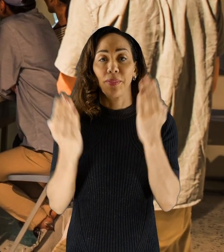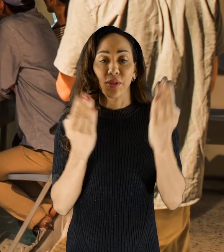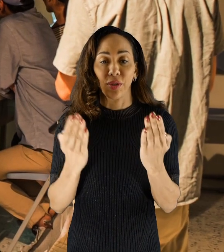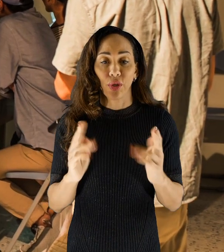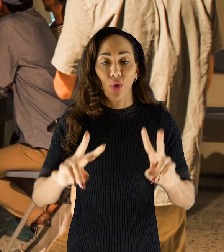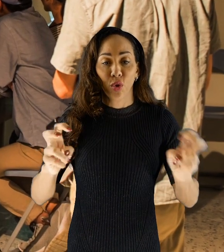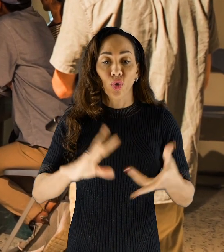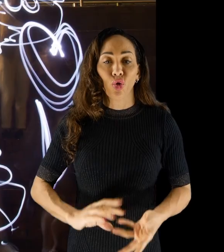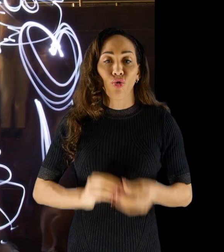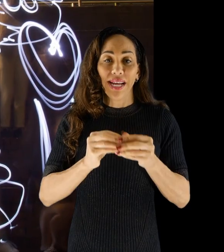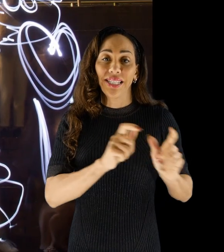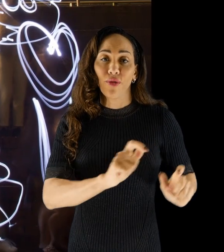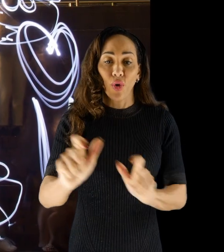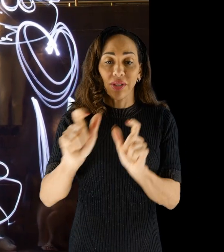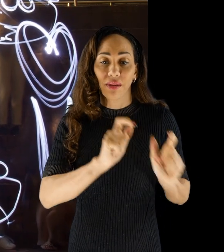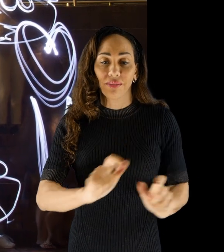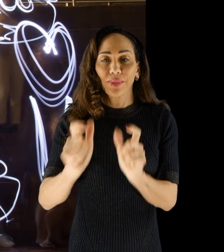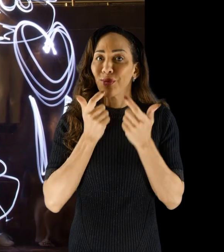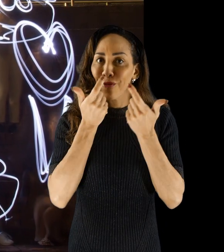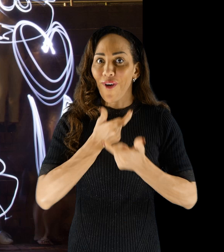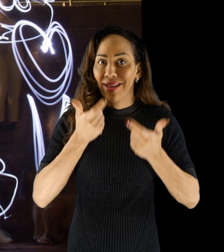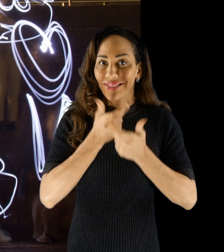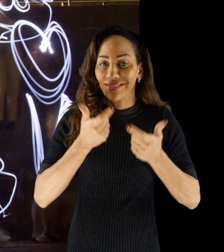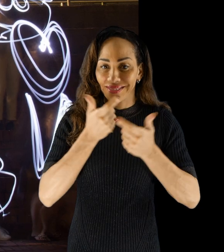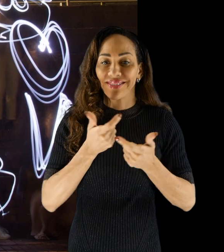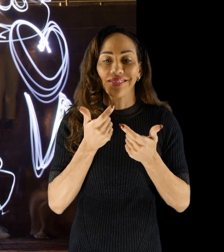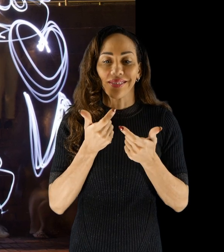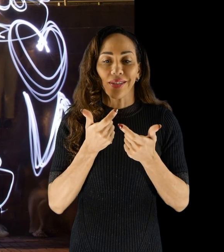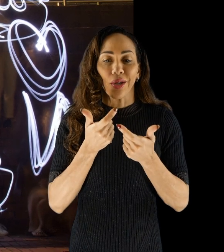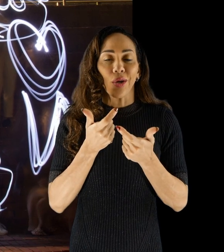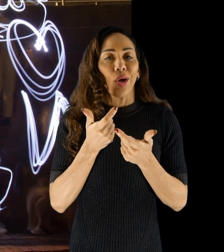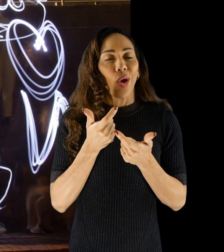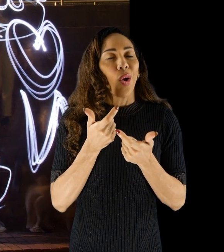because we were able to create a moment rather than just art.